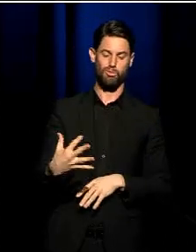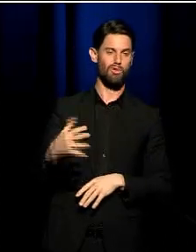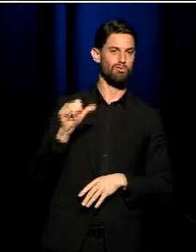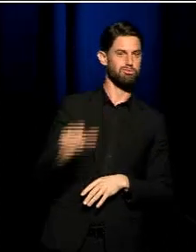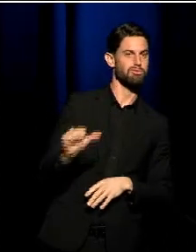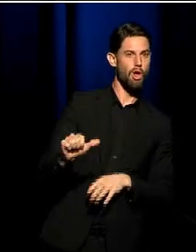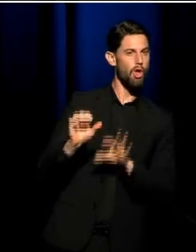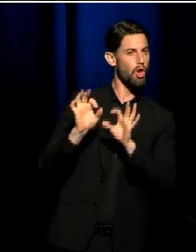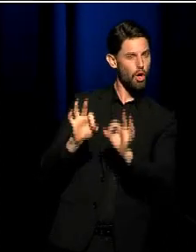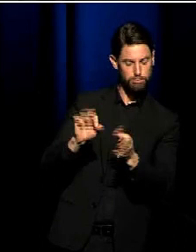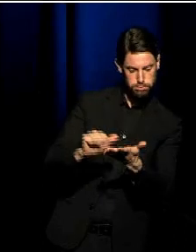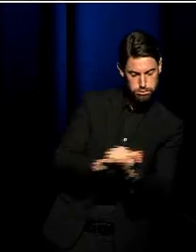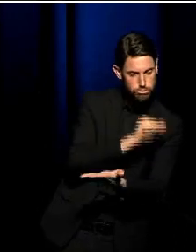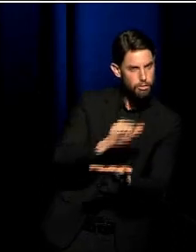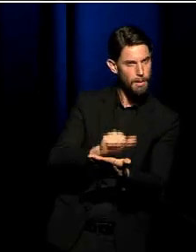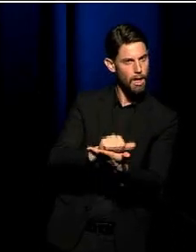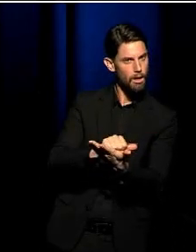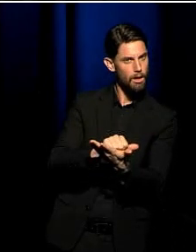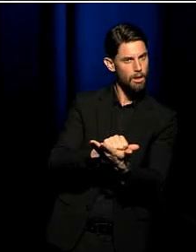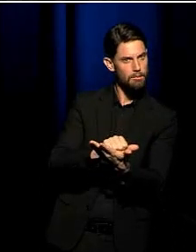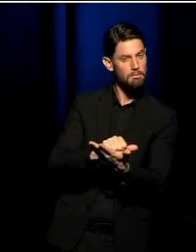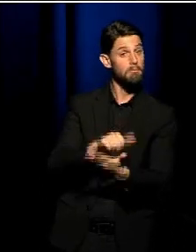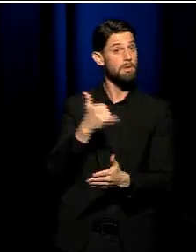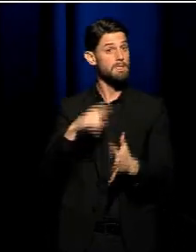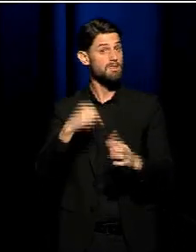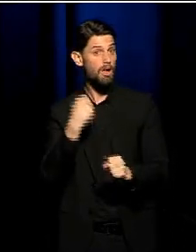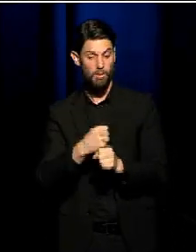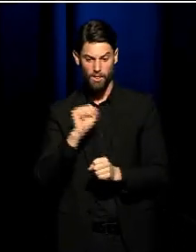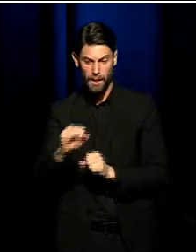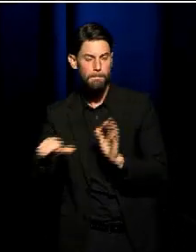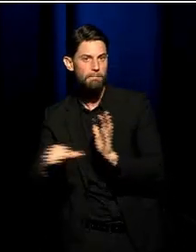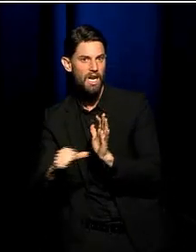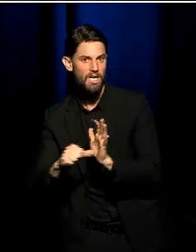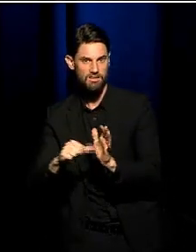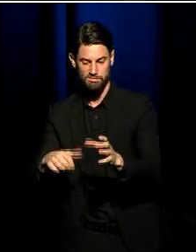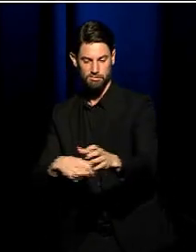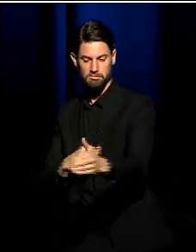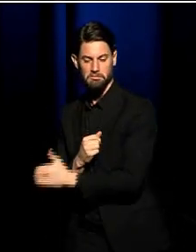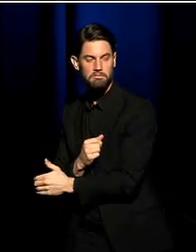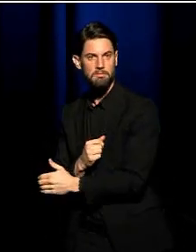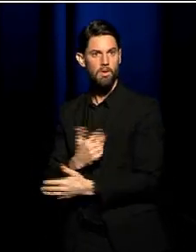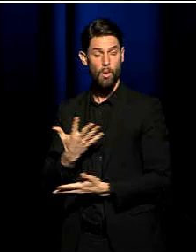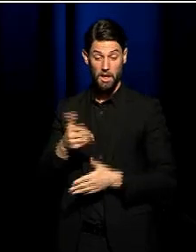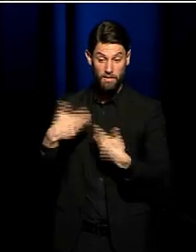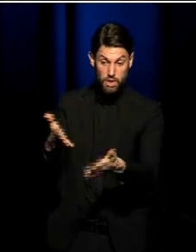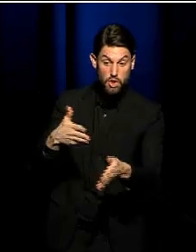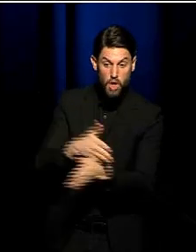or withholding of another person's assets, labor, employment or resources